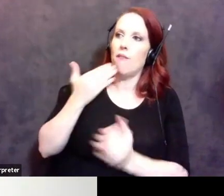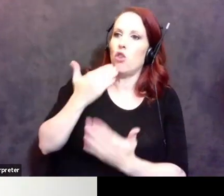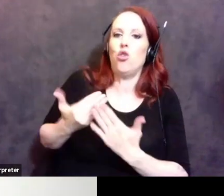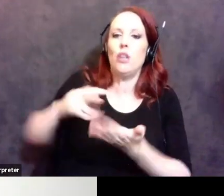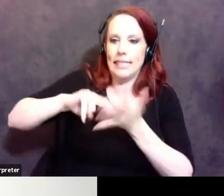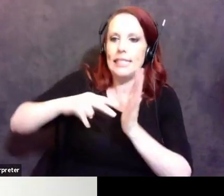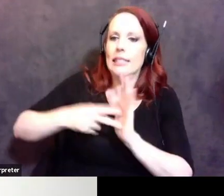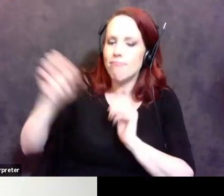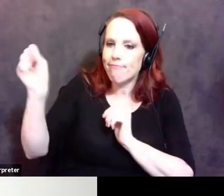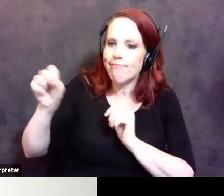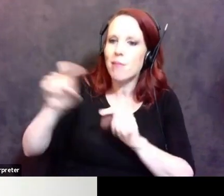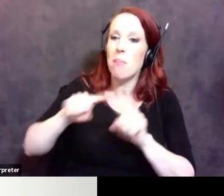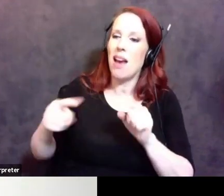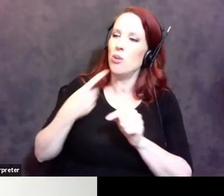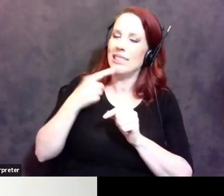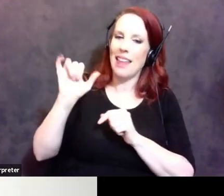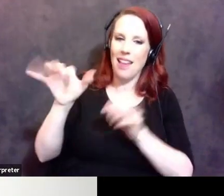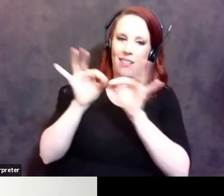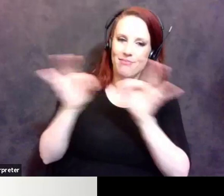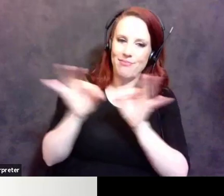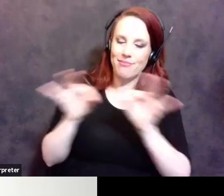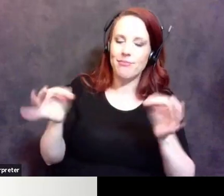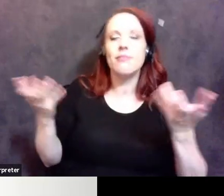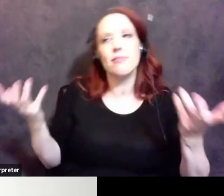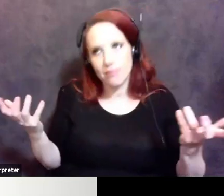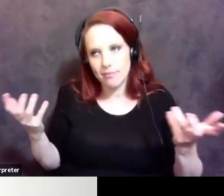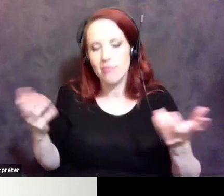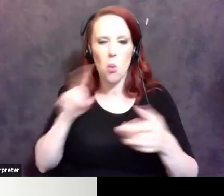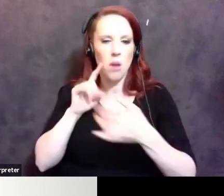say things like that, and of course this is going into our conversation around allyship,